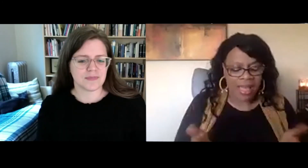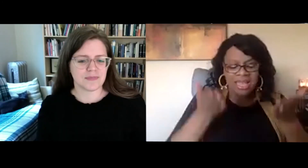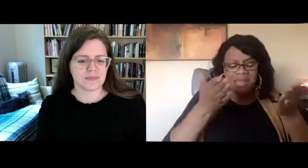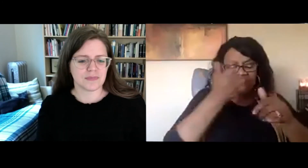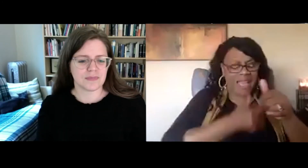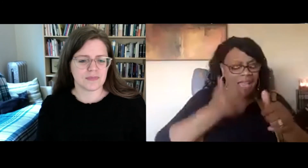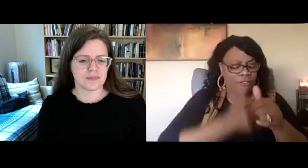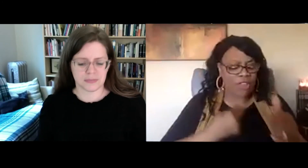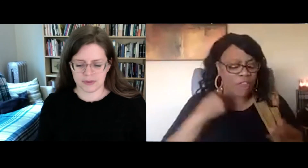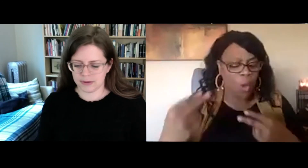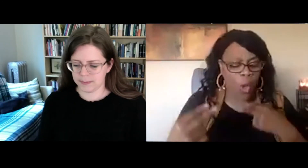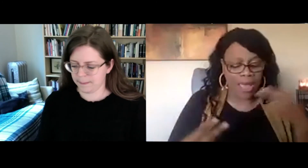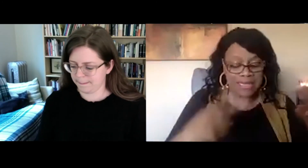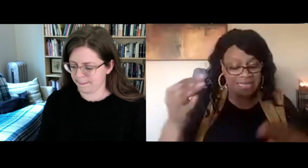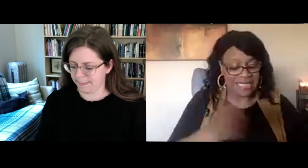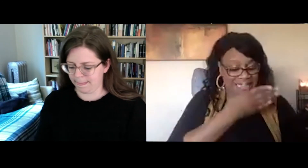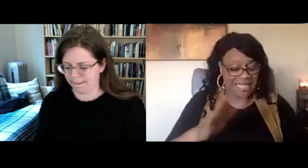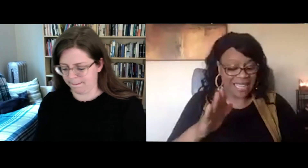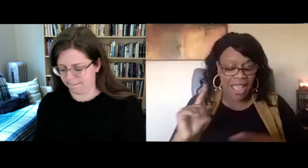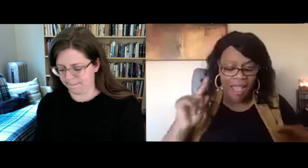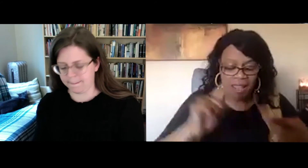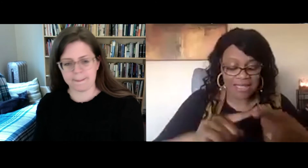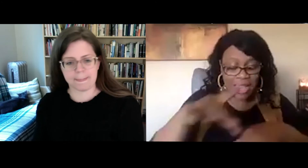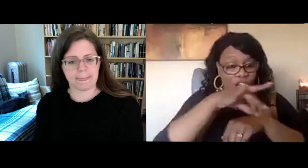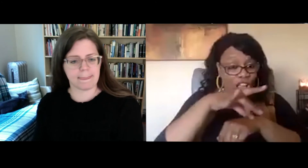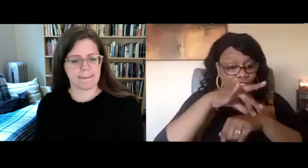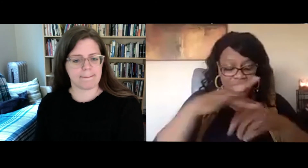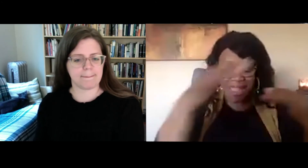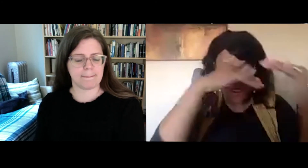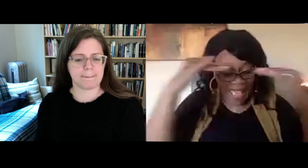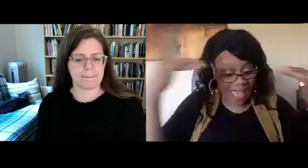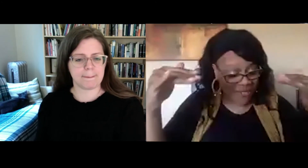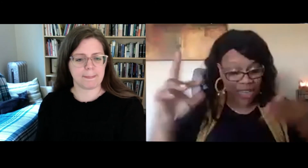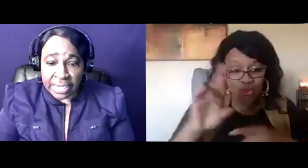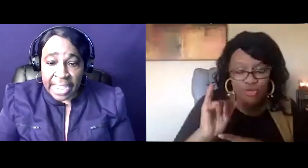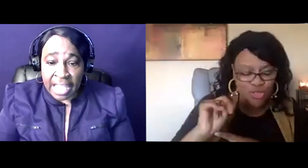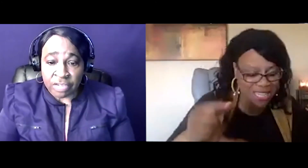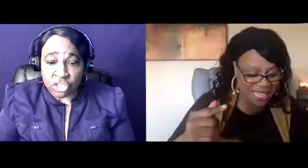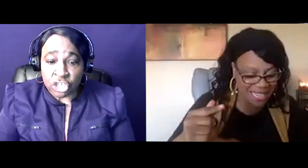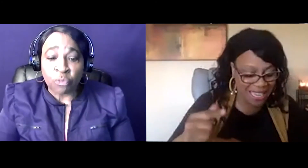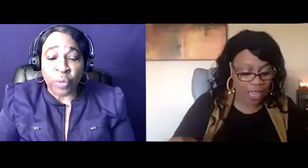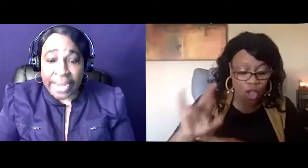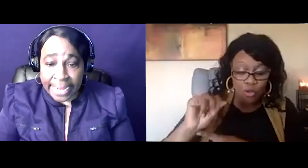This is English. Lift every voice and sing to earth and heavens bring.